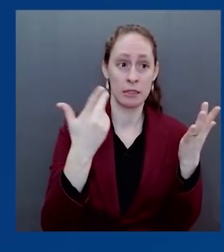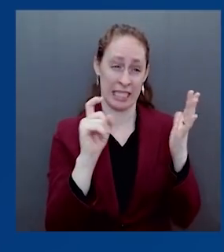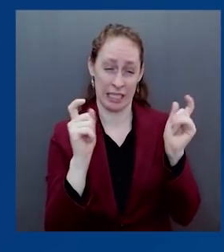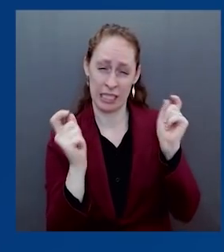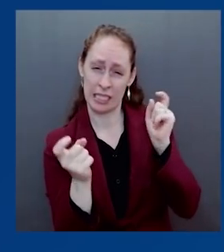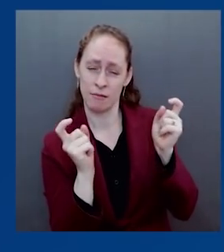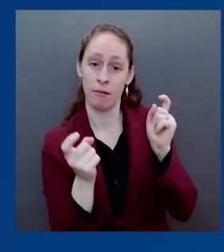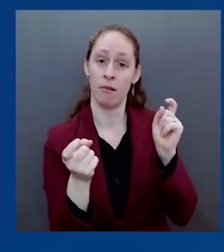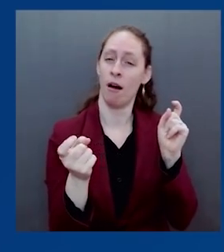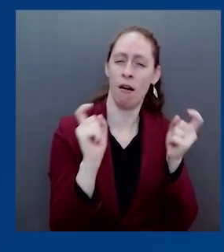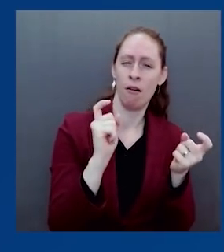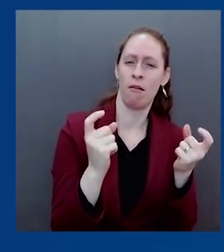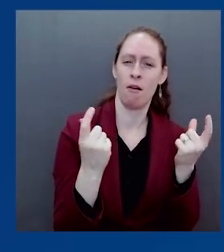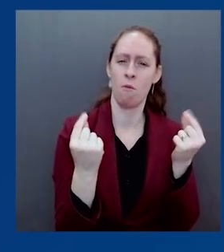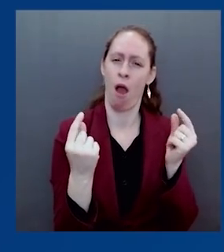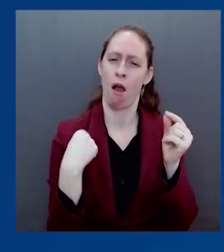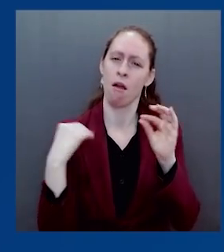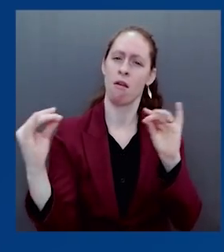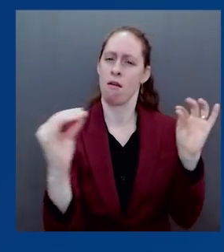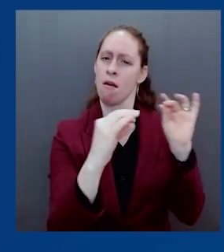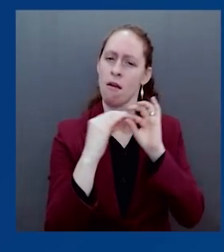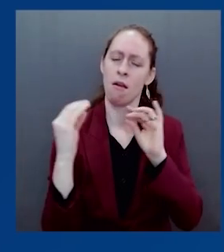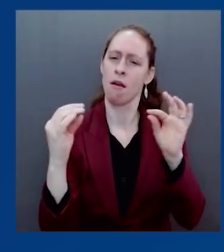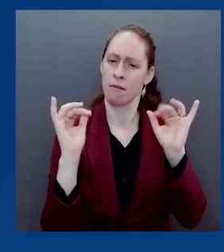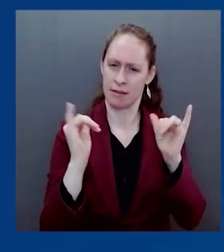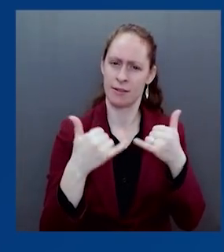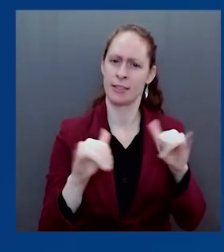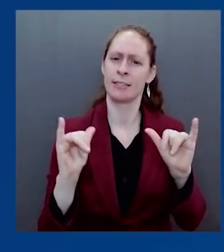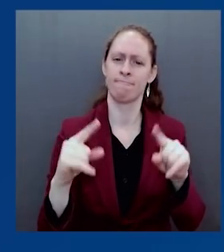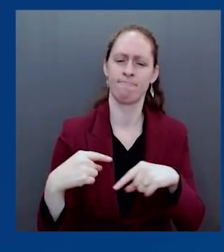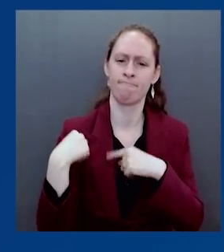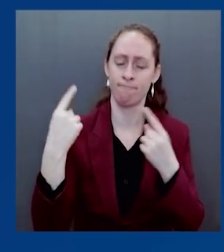There are two major pillars of therapeutics. One is to target the virus,